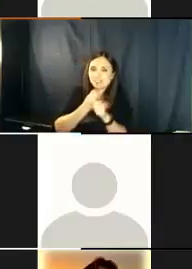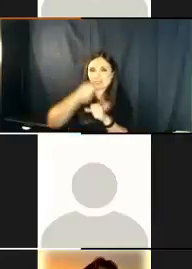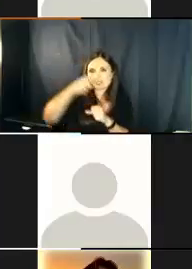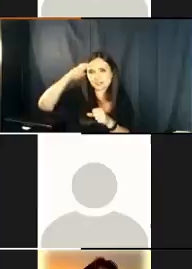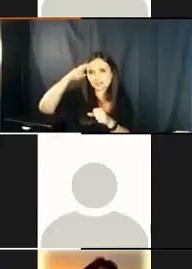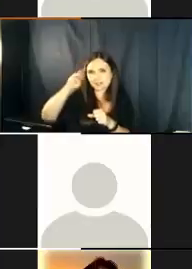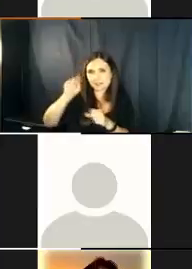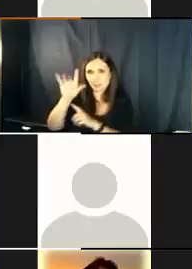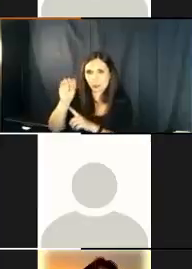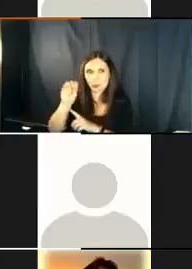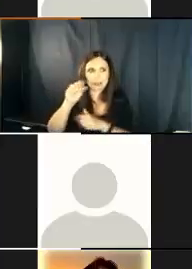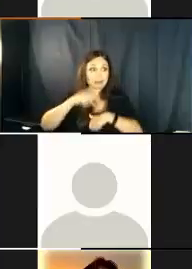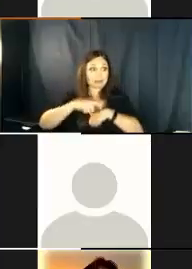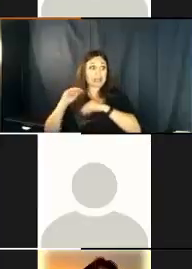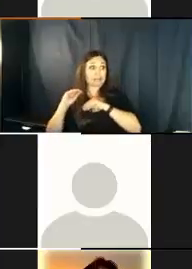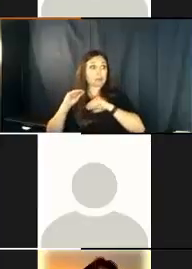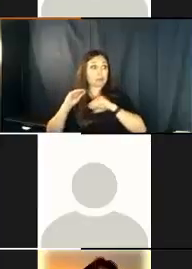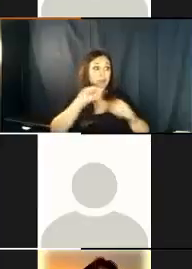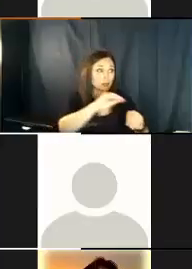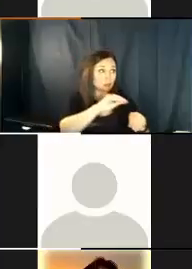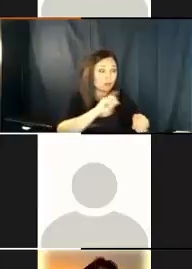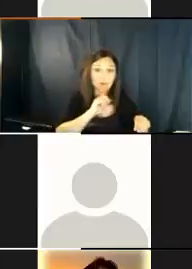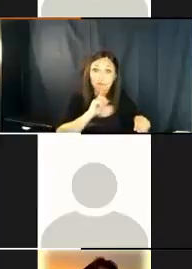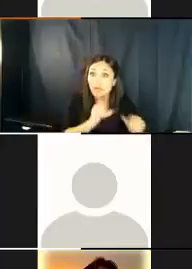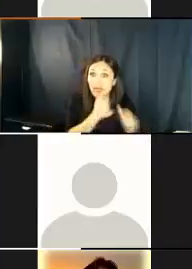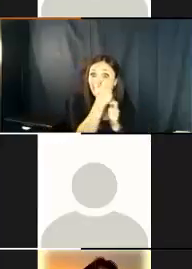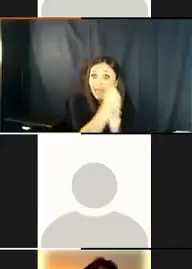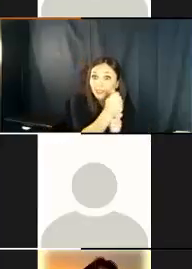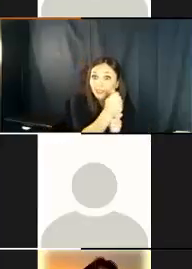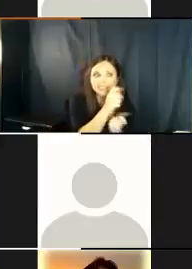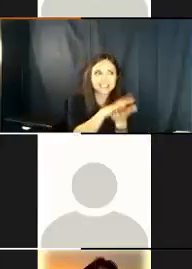country then suddenly I was really interested in learning Spanish and going to language